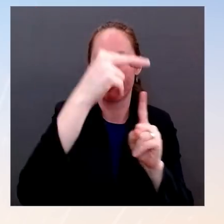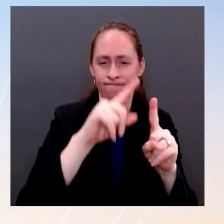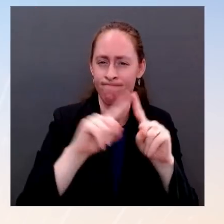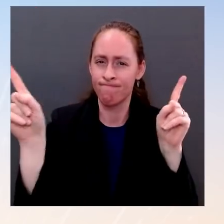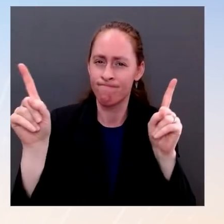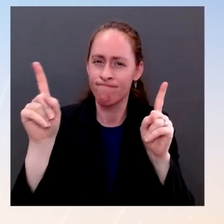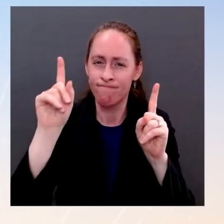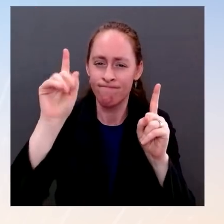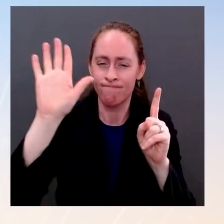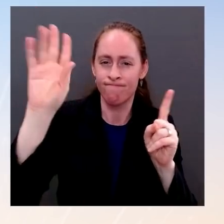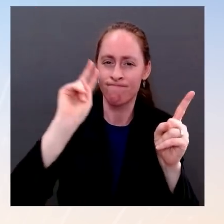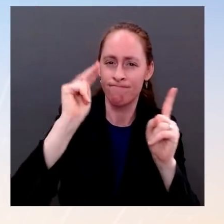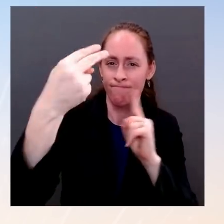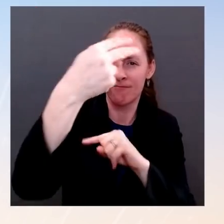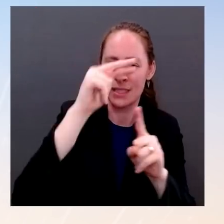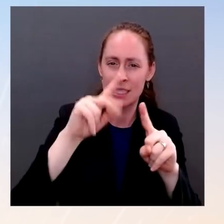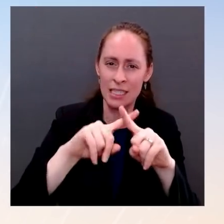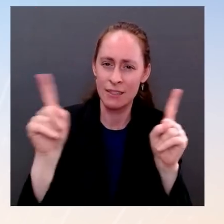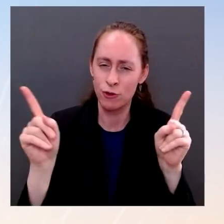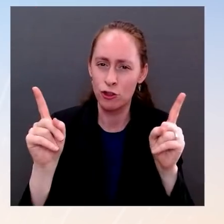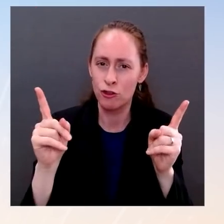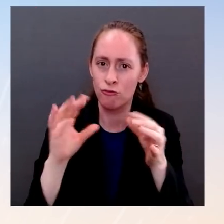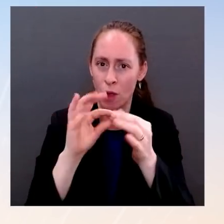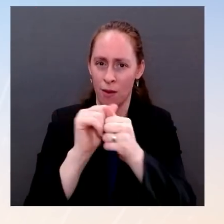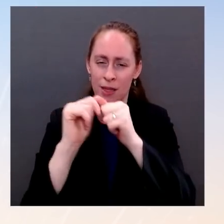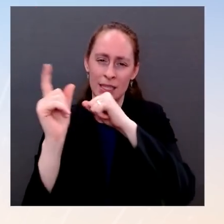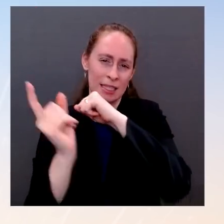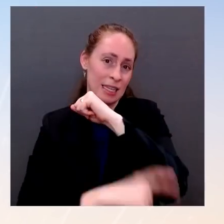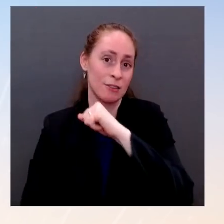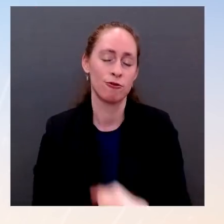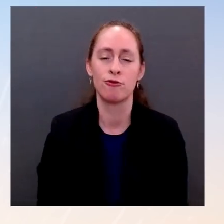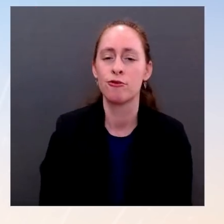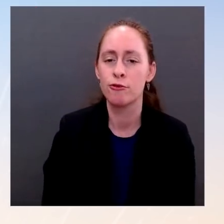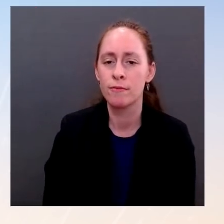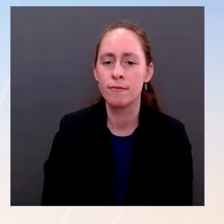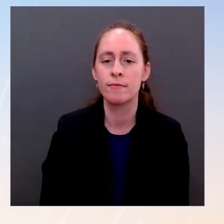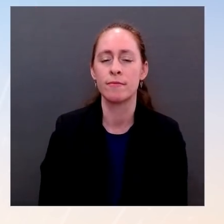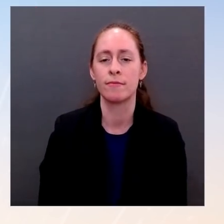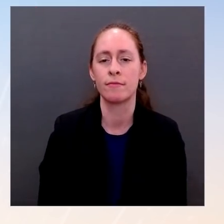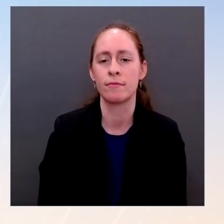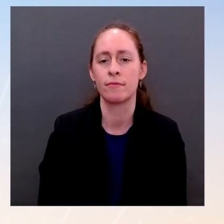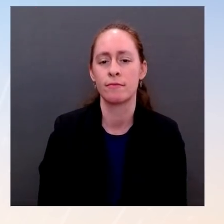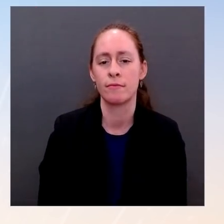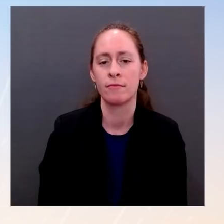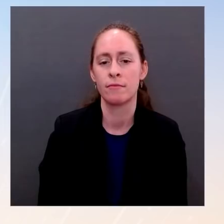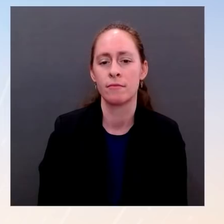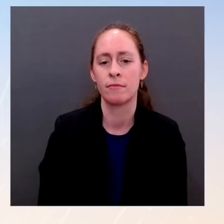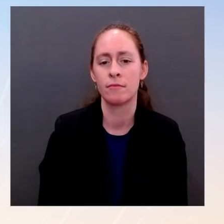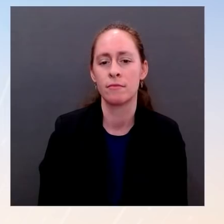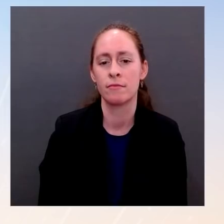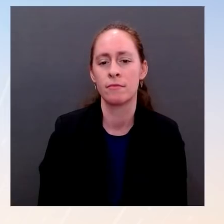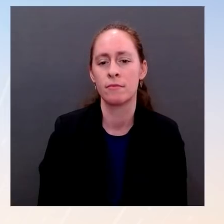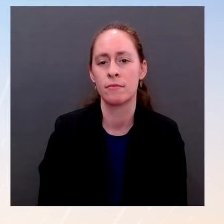First of all, our measures are not designed to reduce or impair Russia's ability to supply energy to the world.